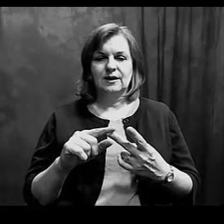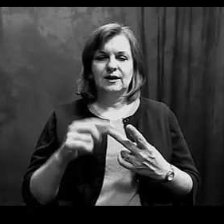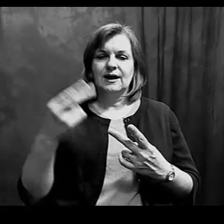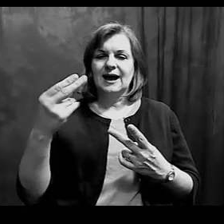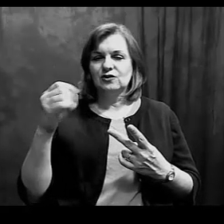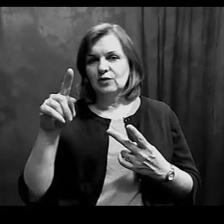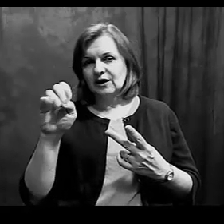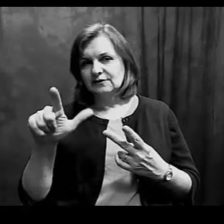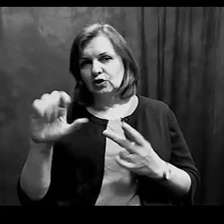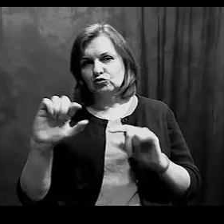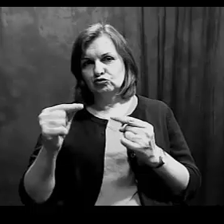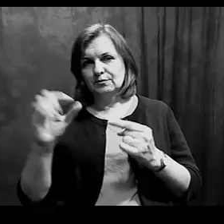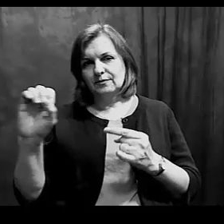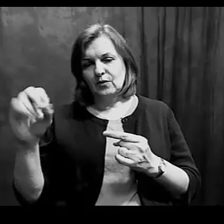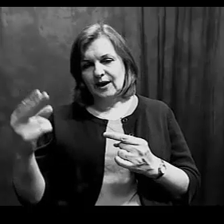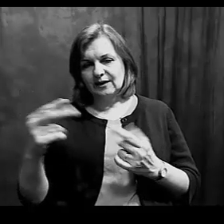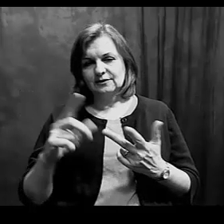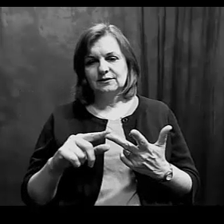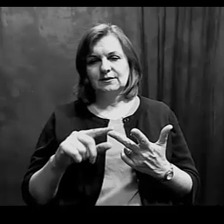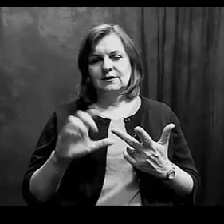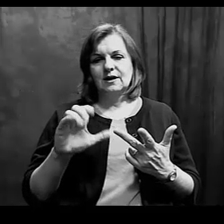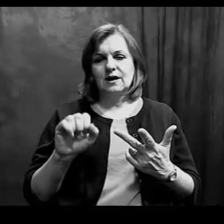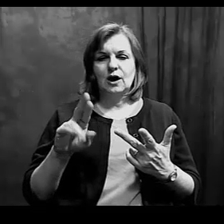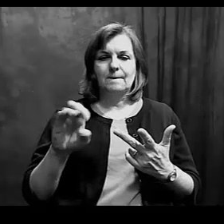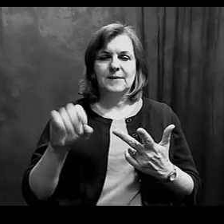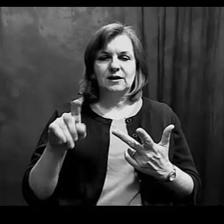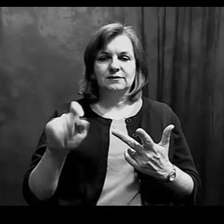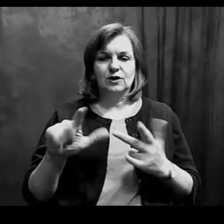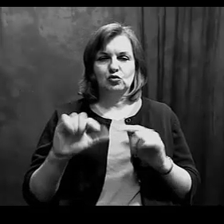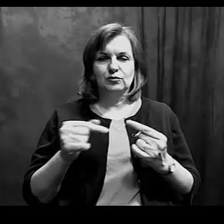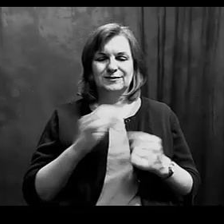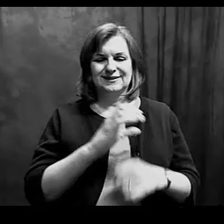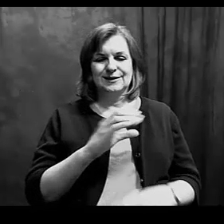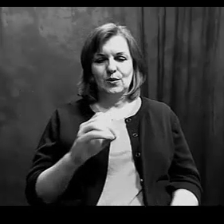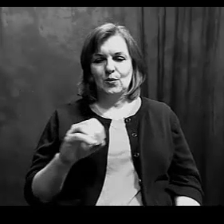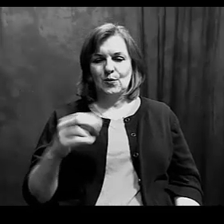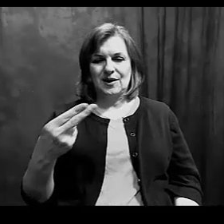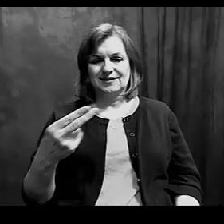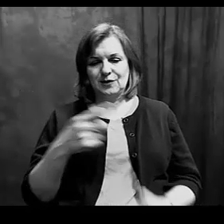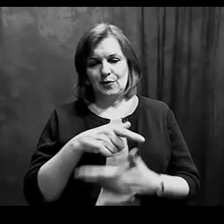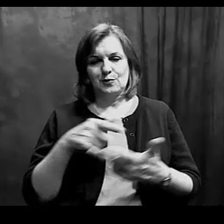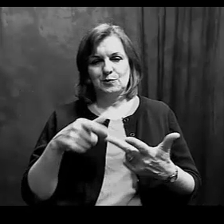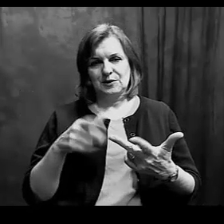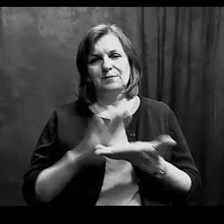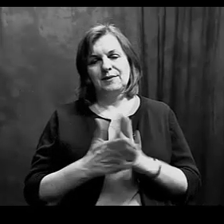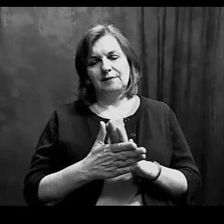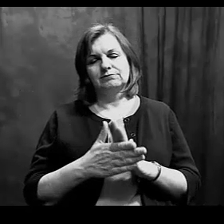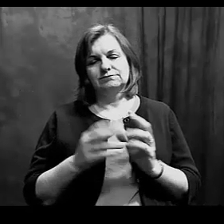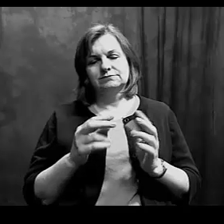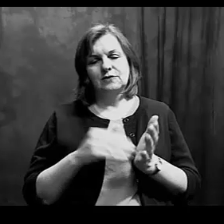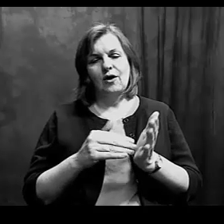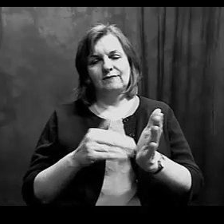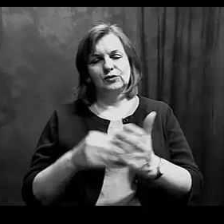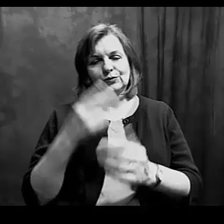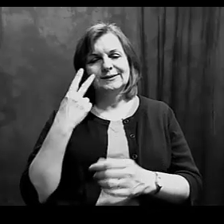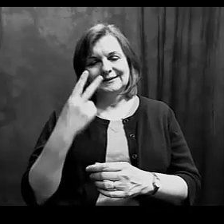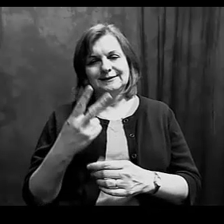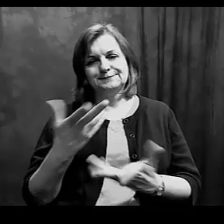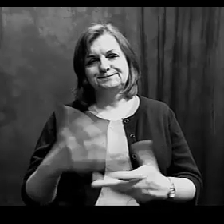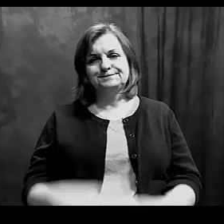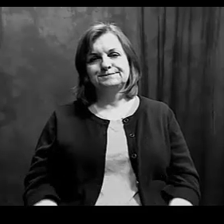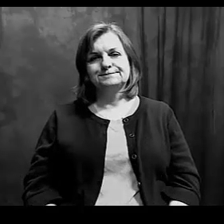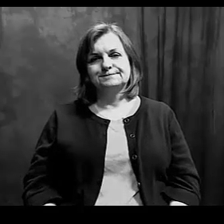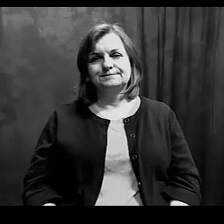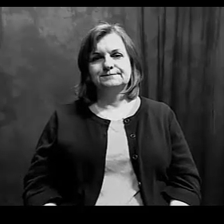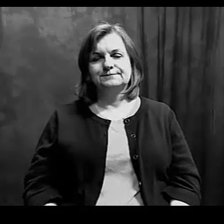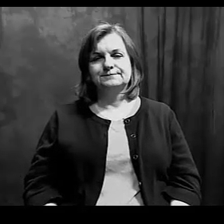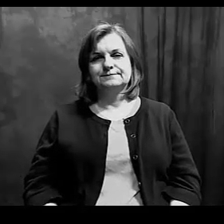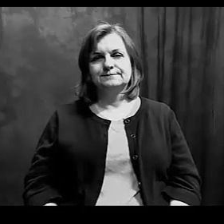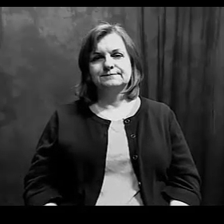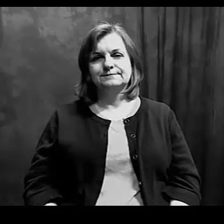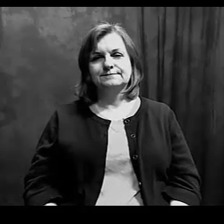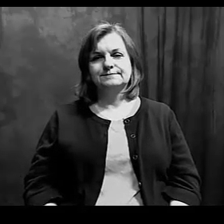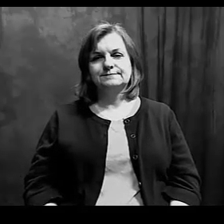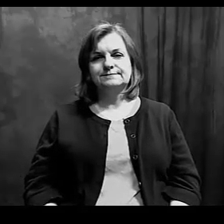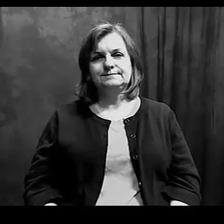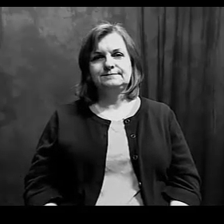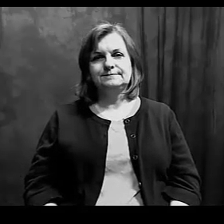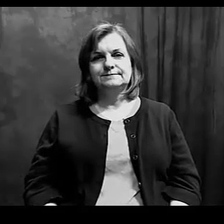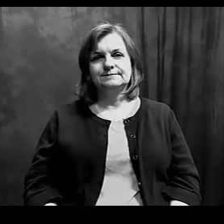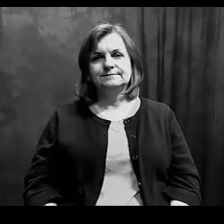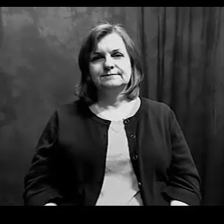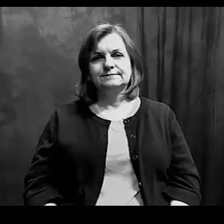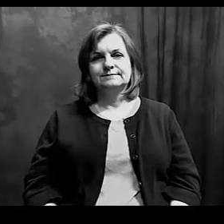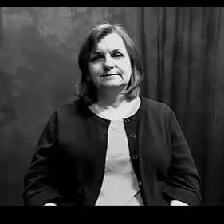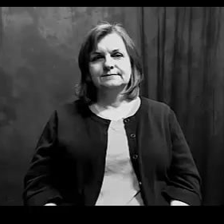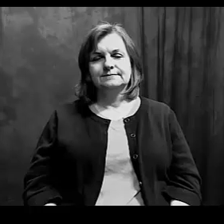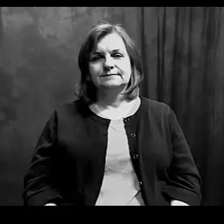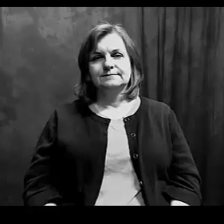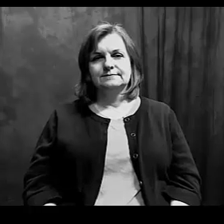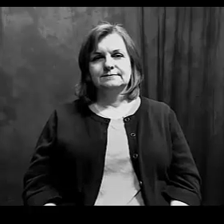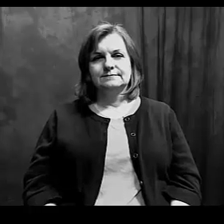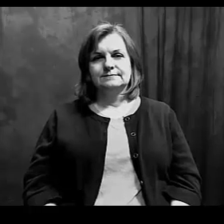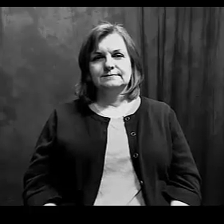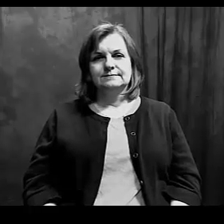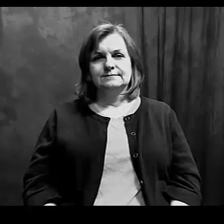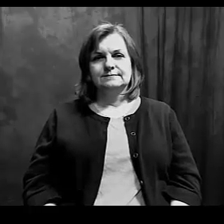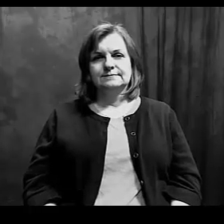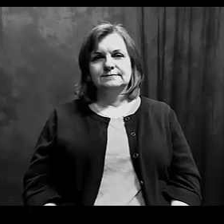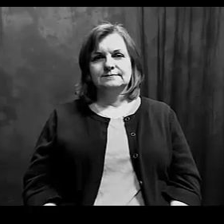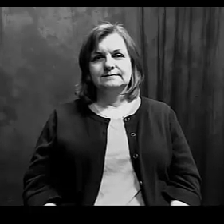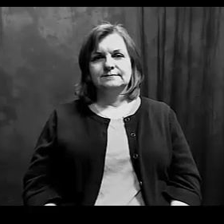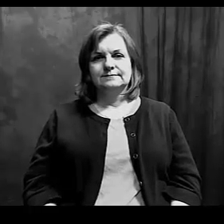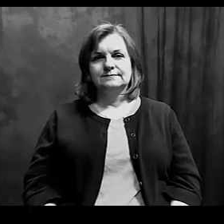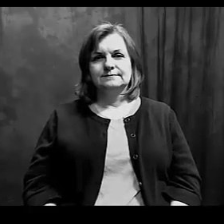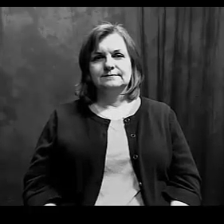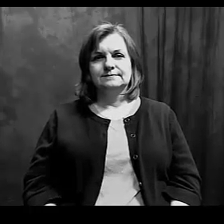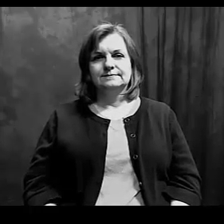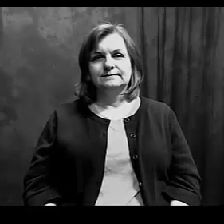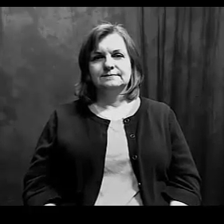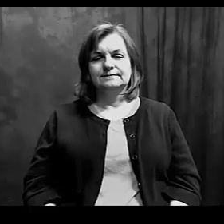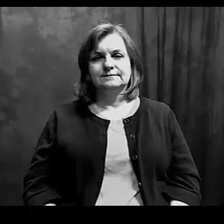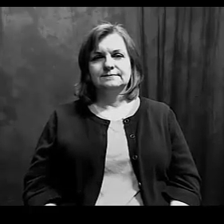with our cabonyl and our hydroxyl groups and our carboxyl groups these will be important in a lot of different compounds you'll